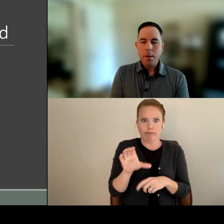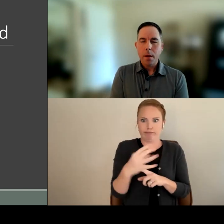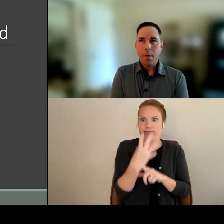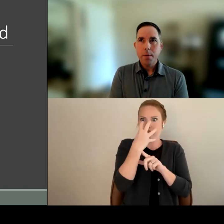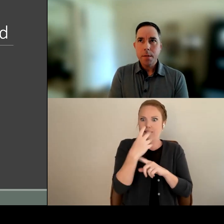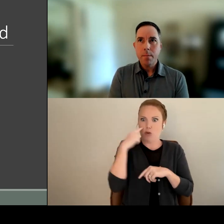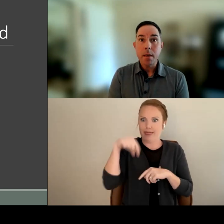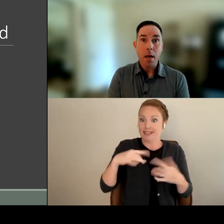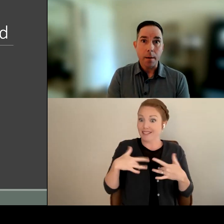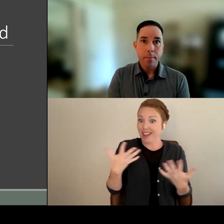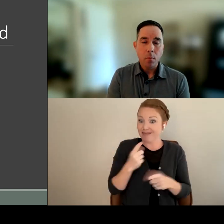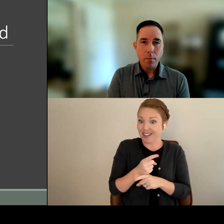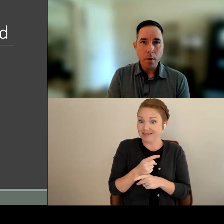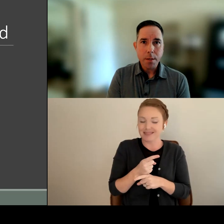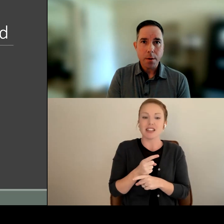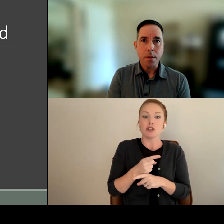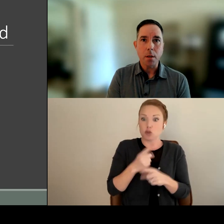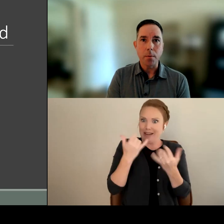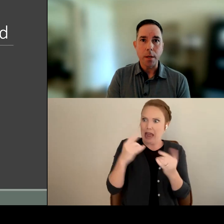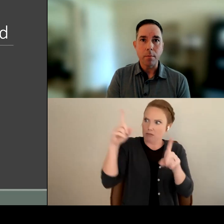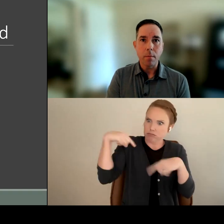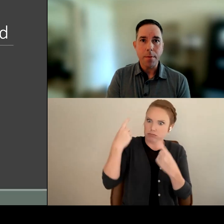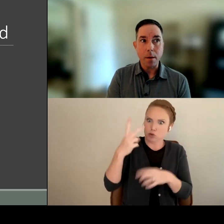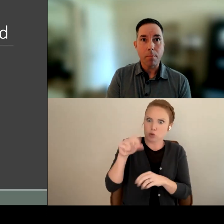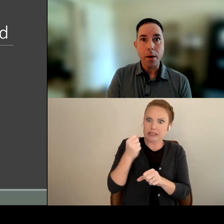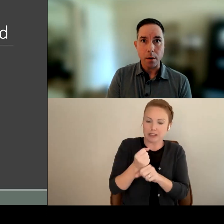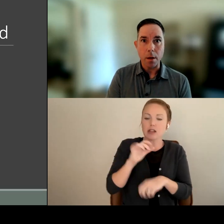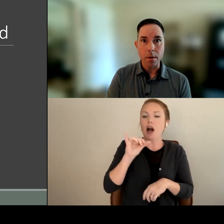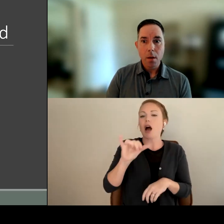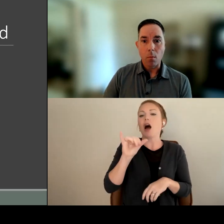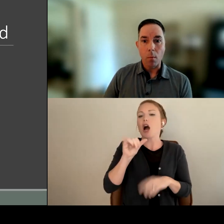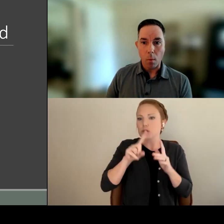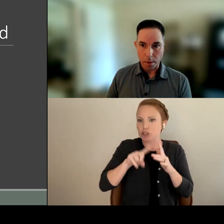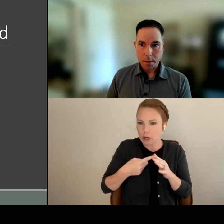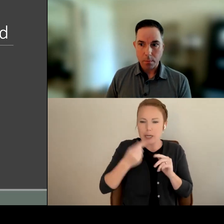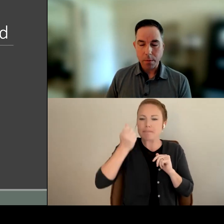After this amount of time, we really started to clue in better on what works.